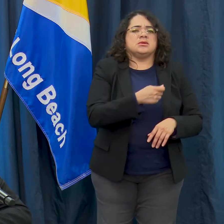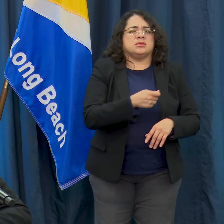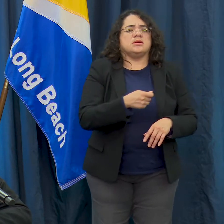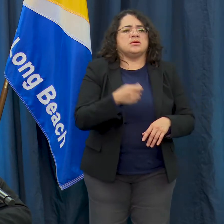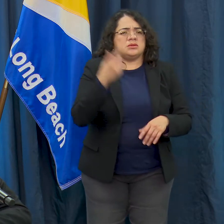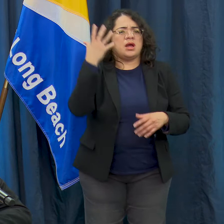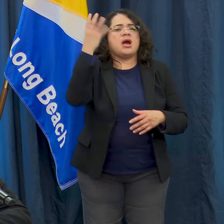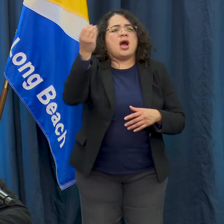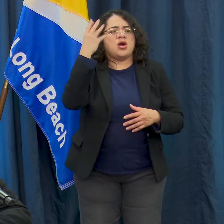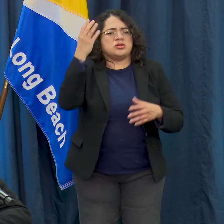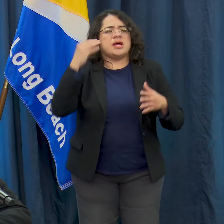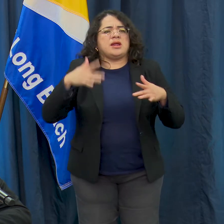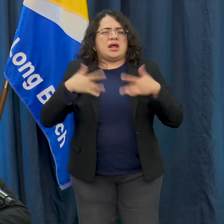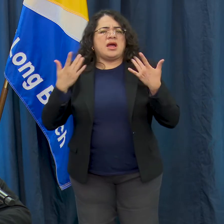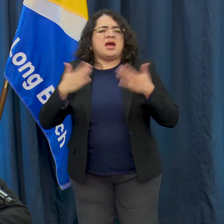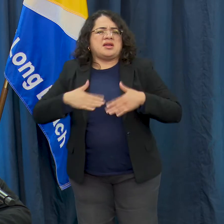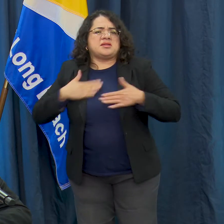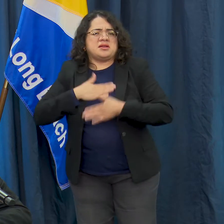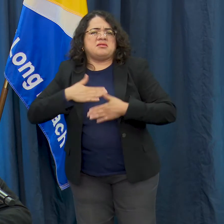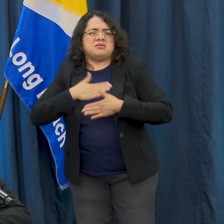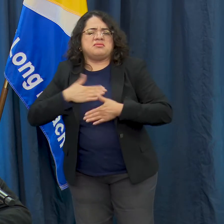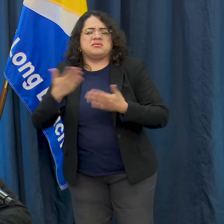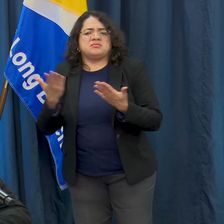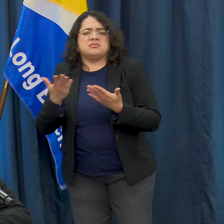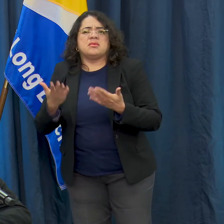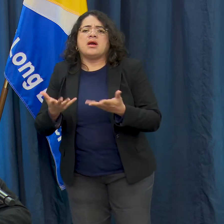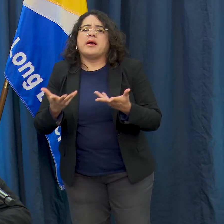for instance when can we at least use the baseball or softball fields